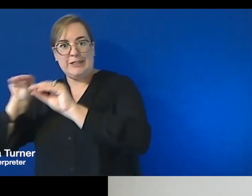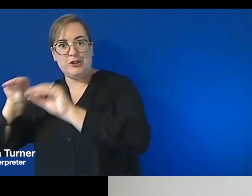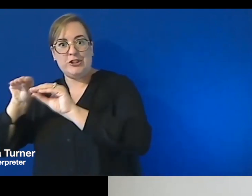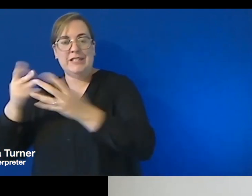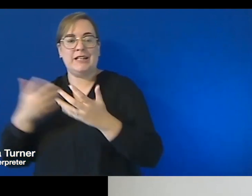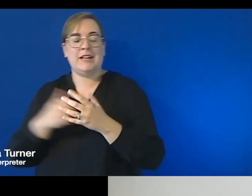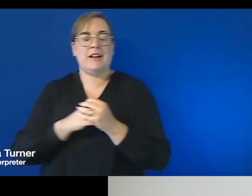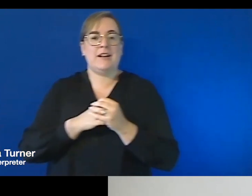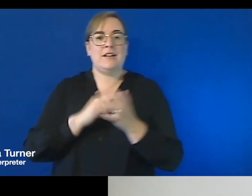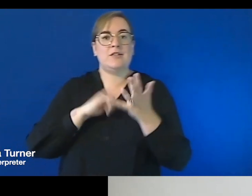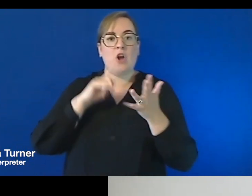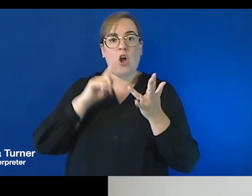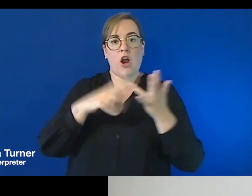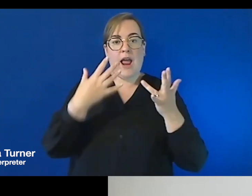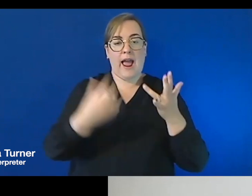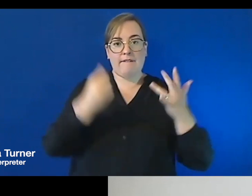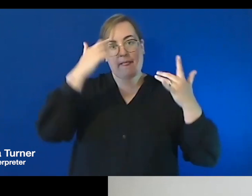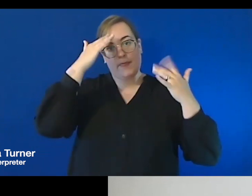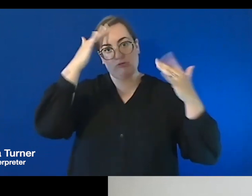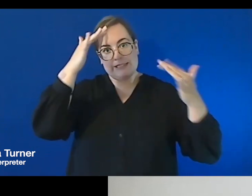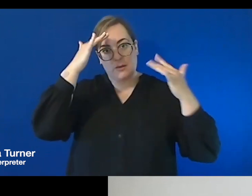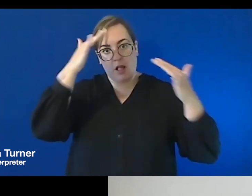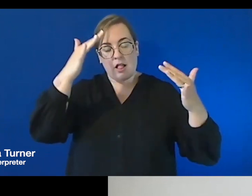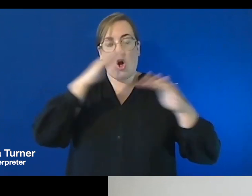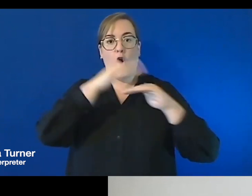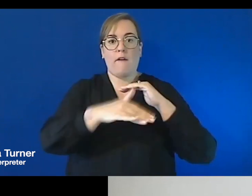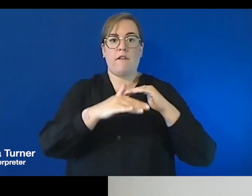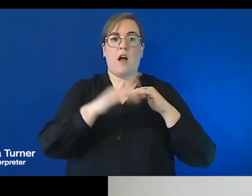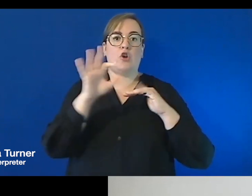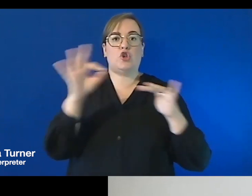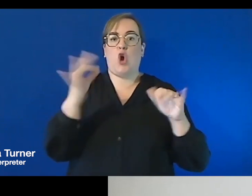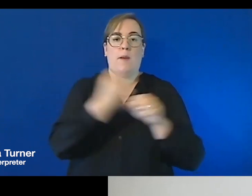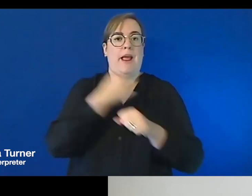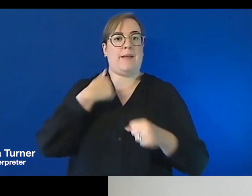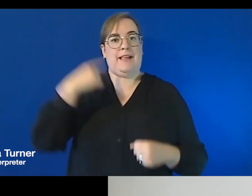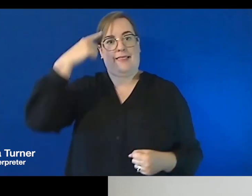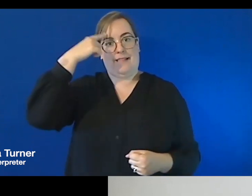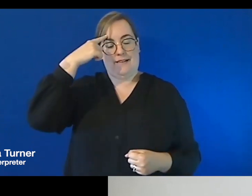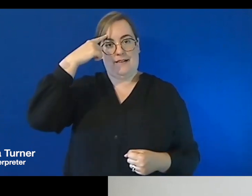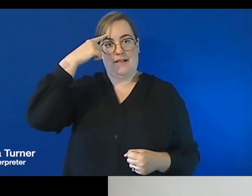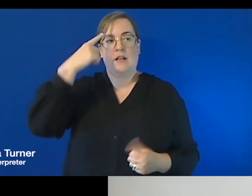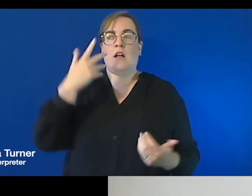using the principle - don't make me think - because in most cases, schools, hospitals and